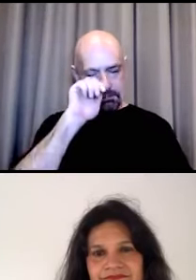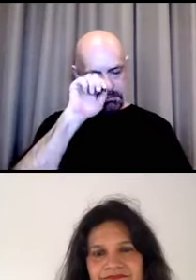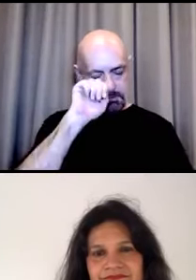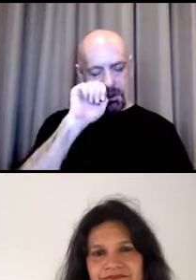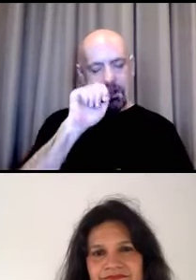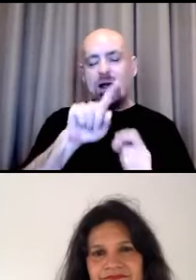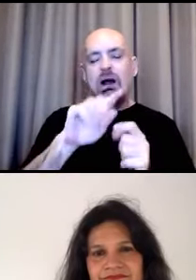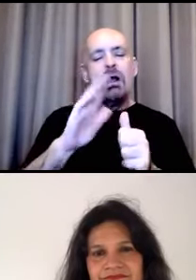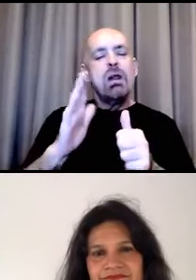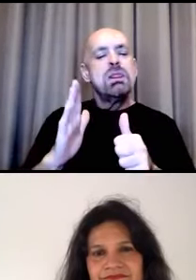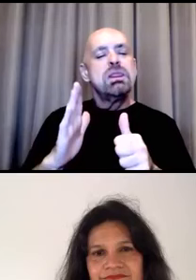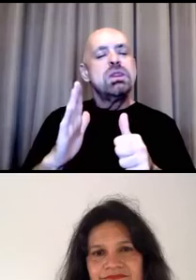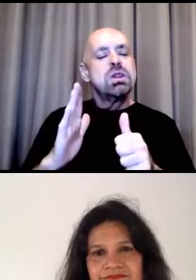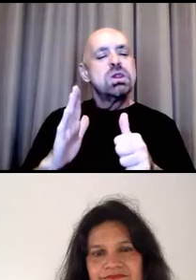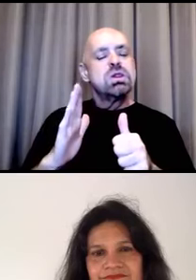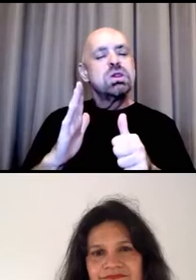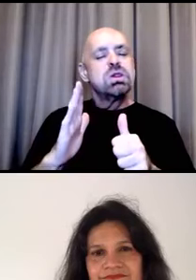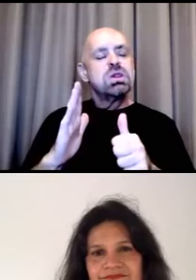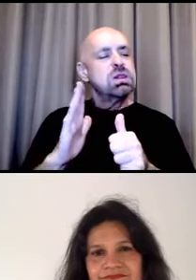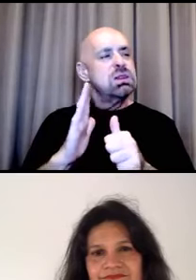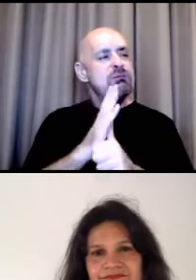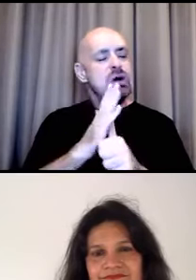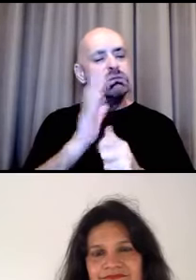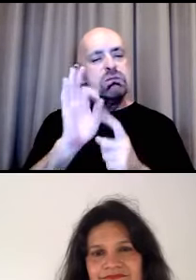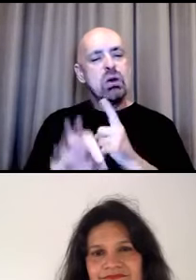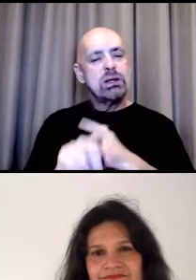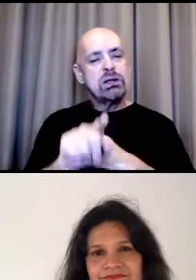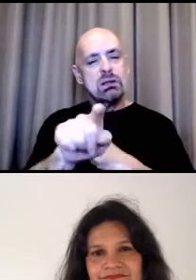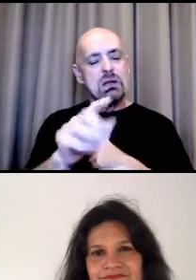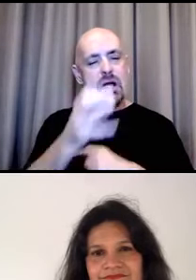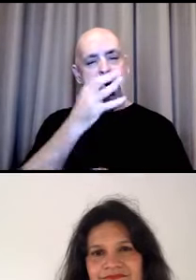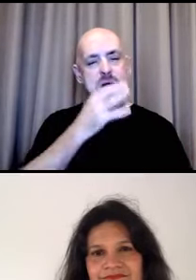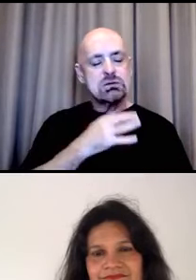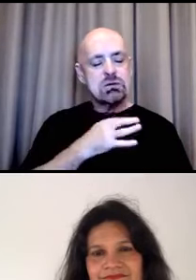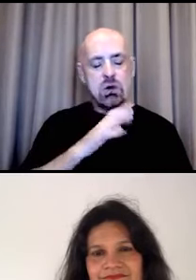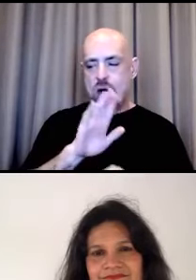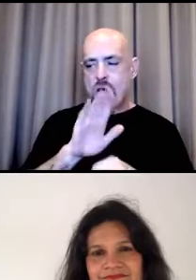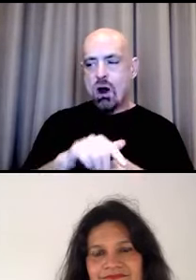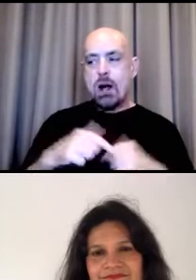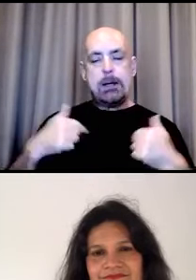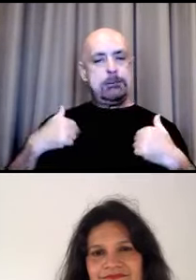under nourishment sphere under nourishment altogether so one contrary